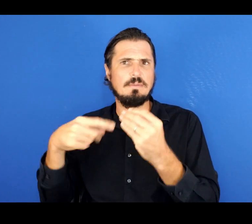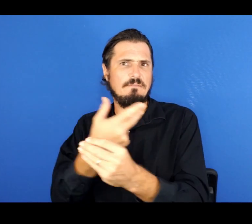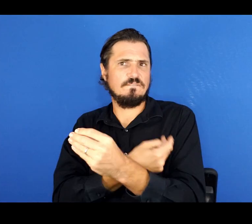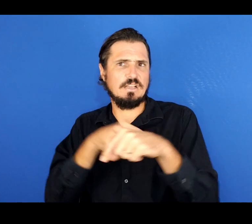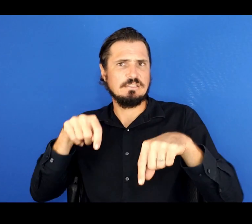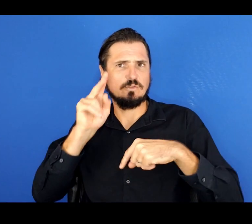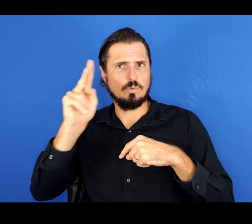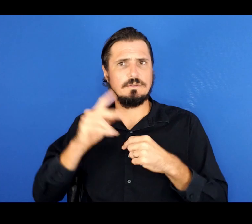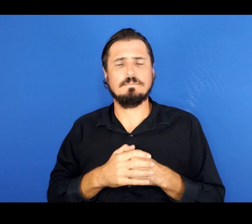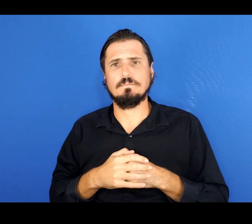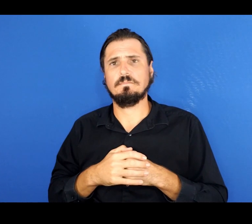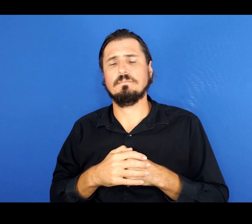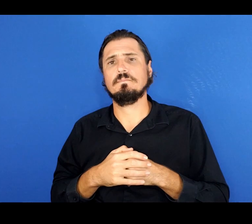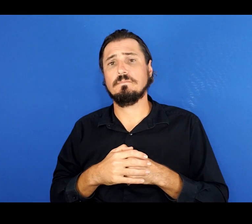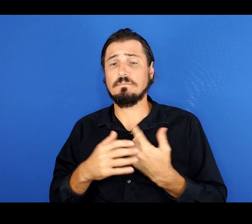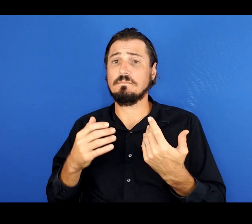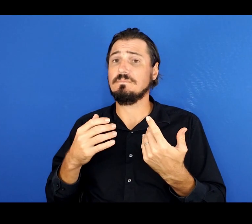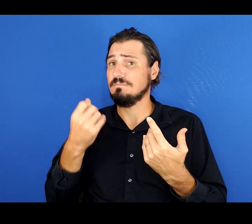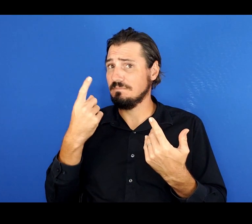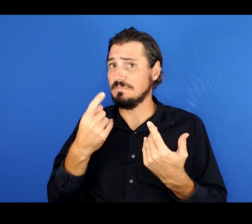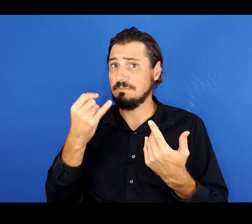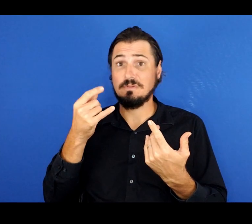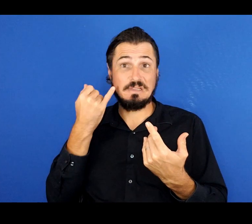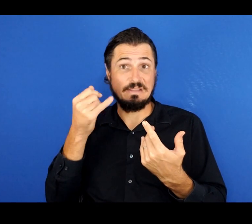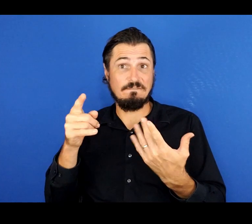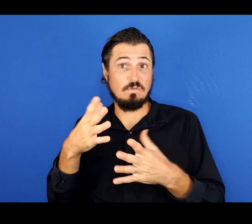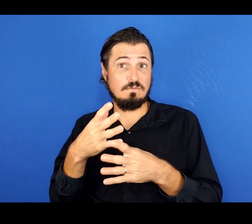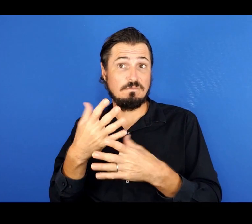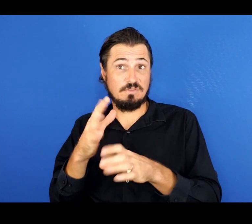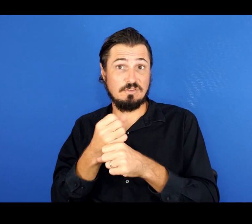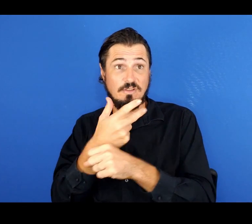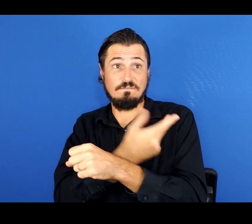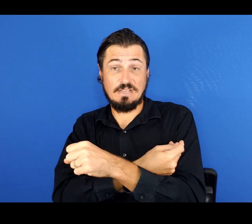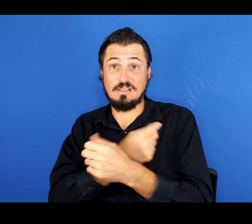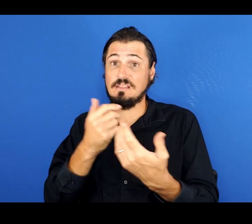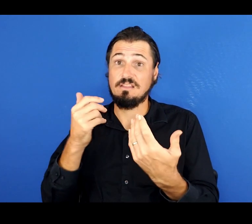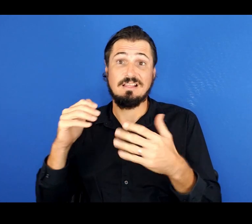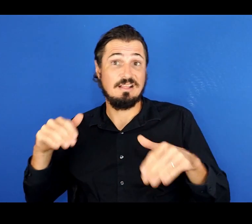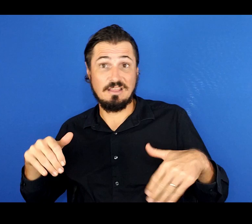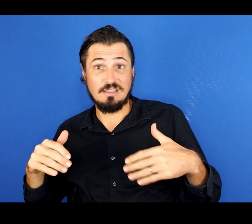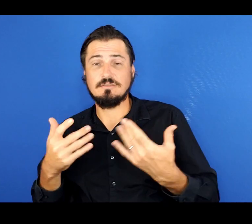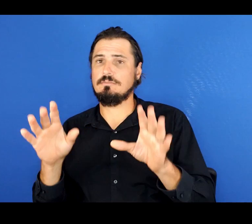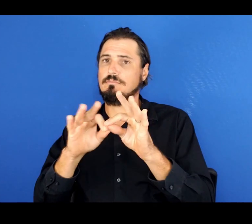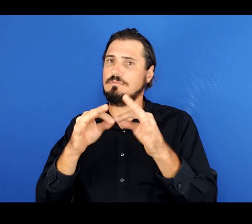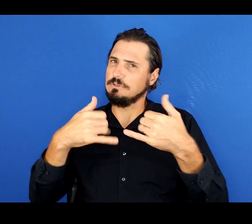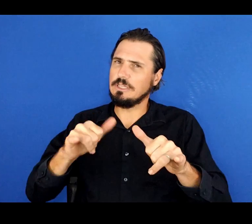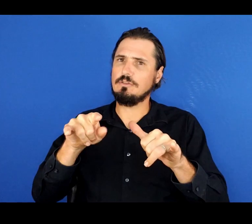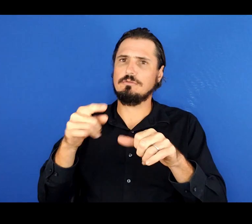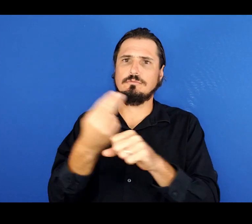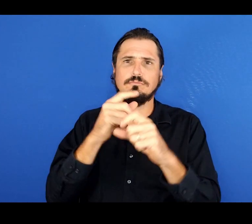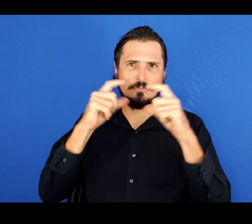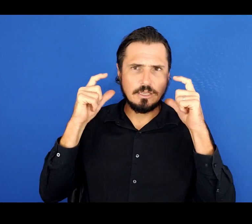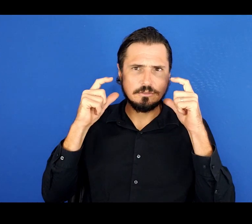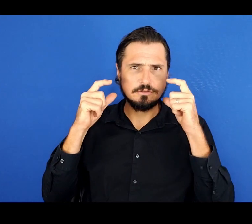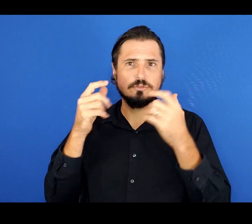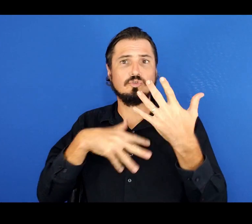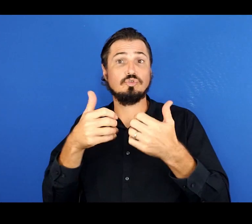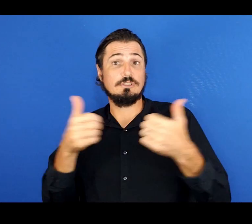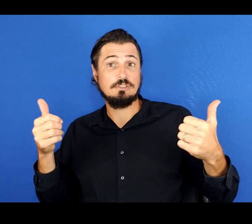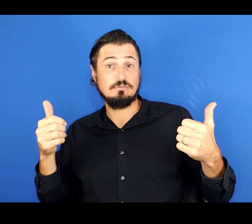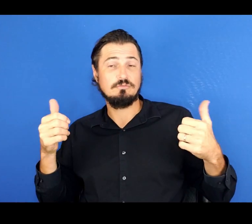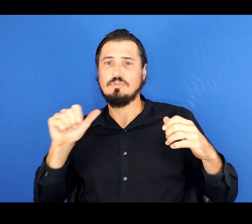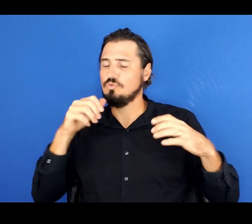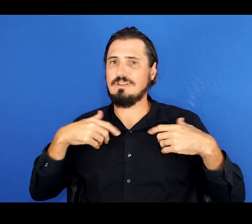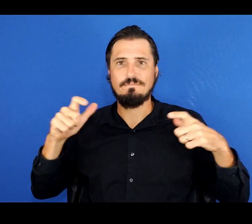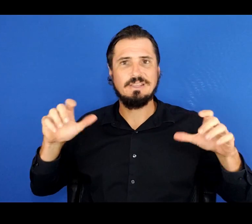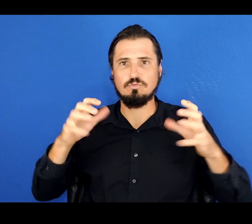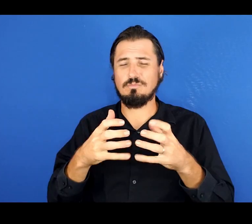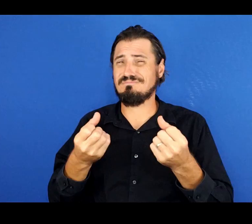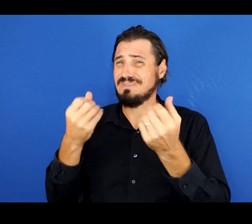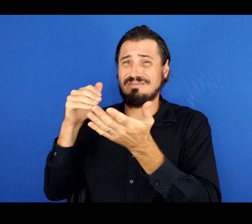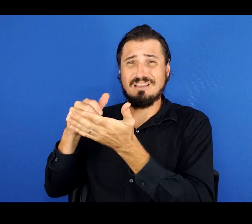Meanwhile, whether you have been vaccinated or not, it is important to wear masks, keep distance and avoid large gatherings. Thousands of our fellow residents remain at risk of infection,